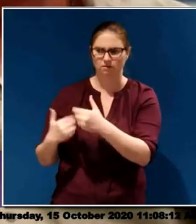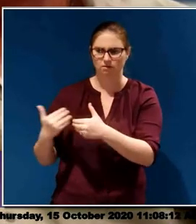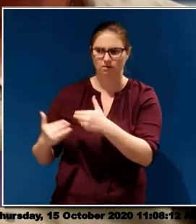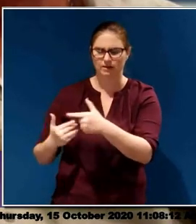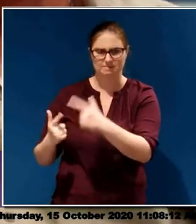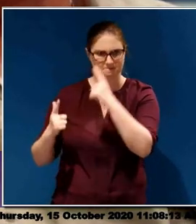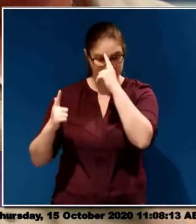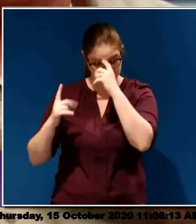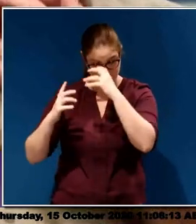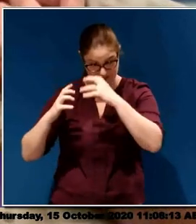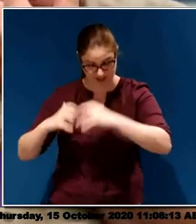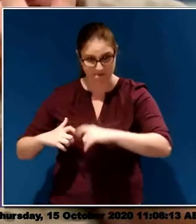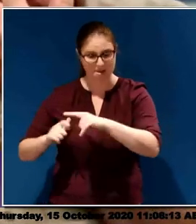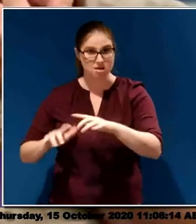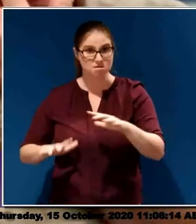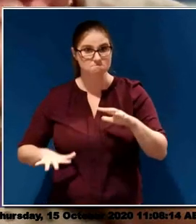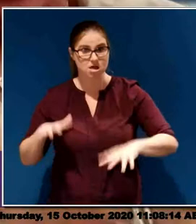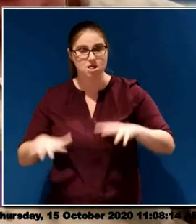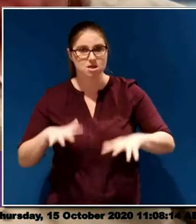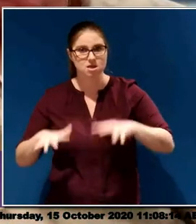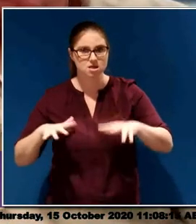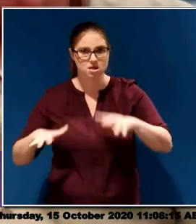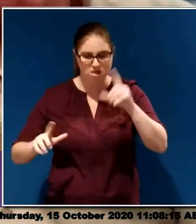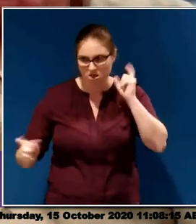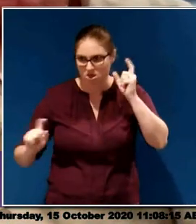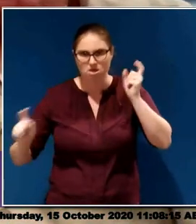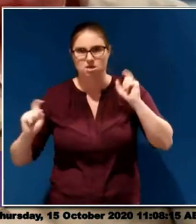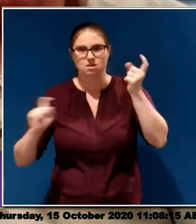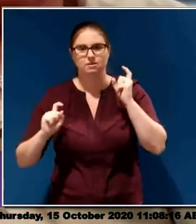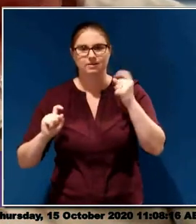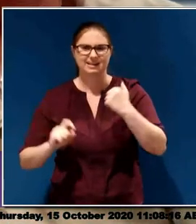And my - our middle son, Ben, had to put Jack down and hold him down on the